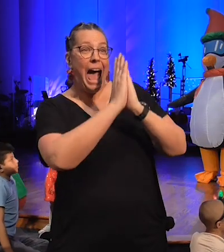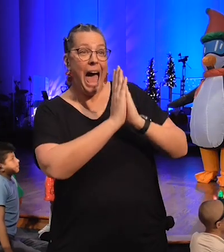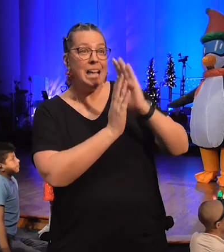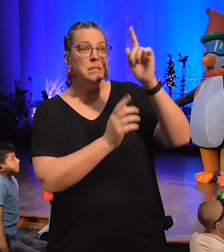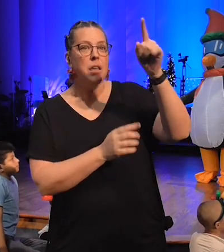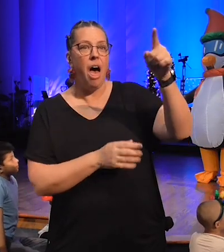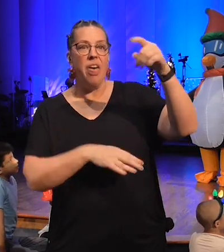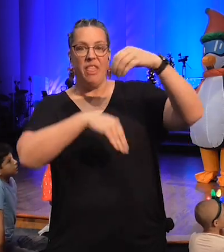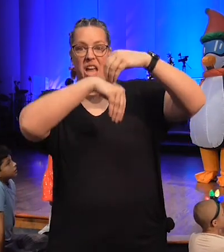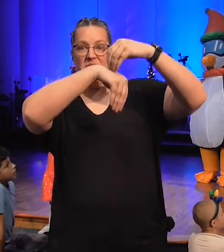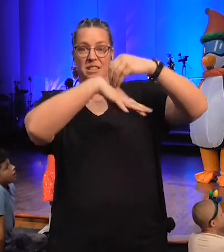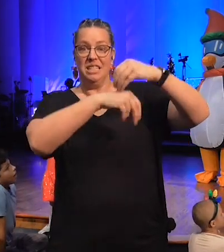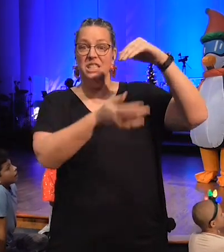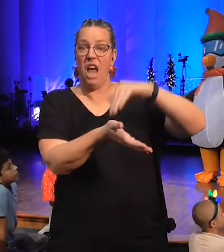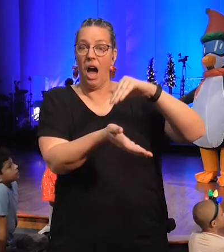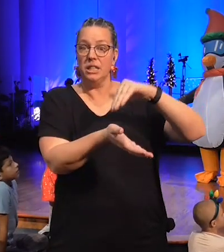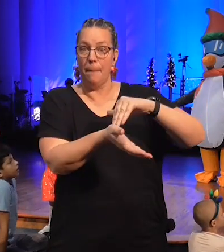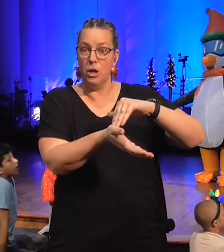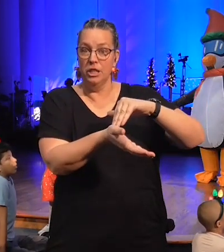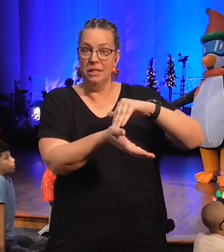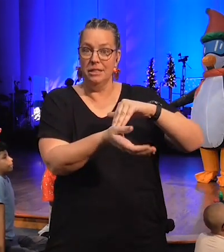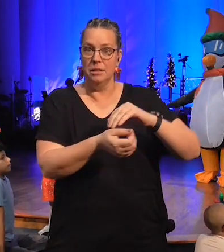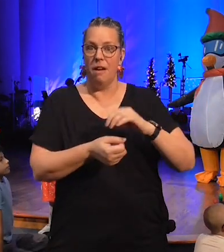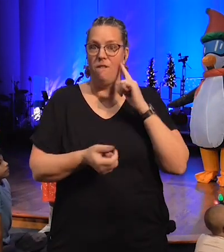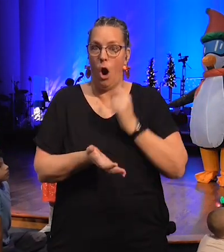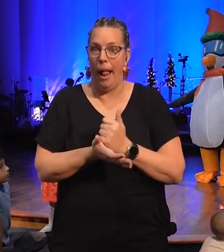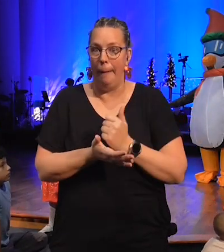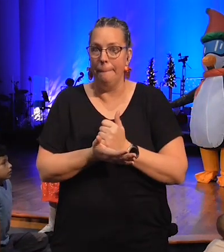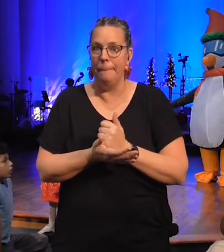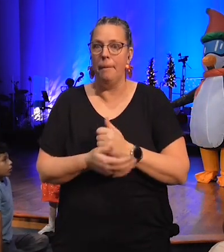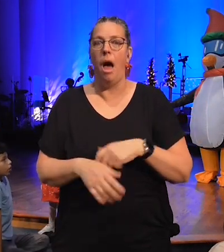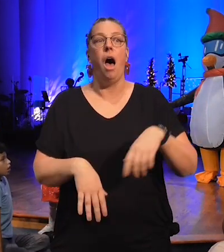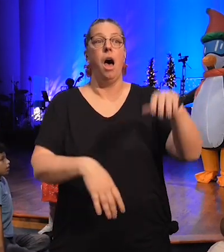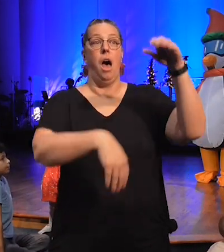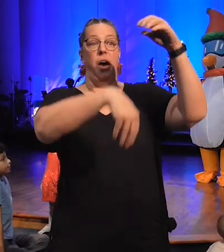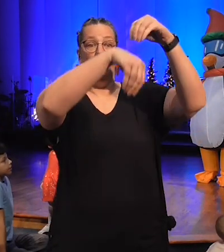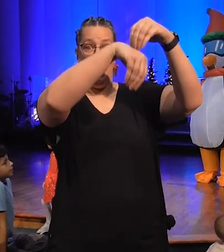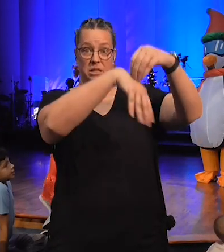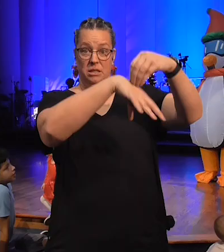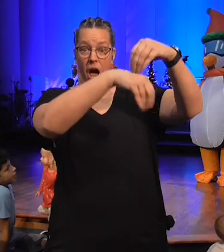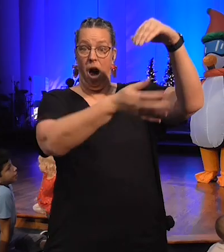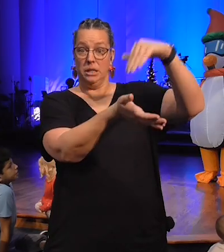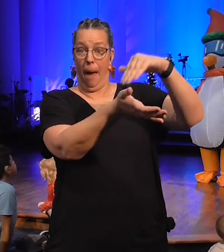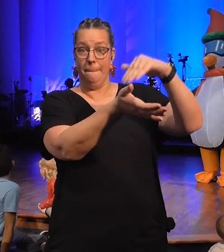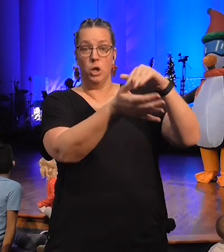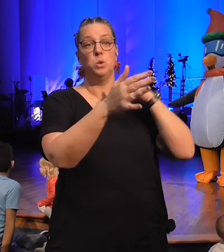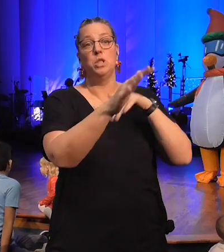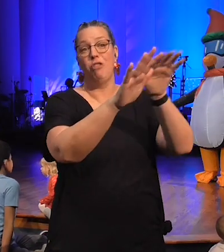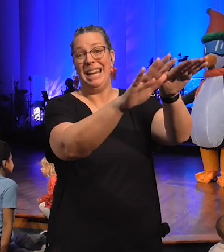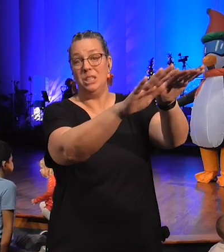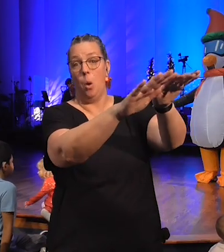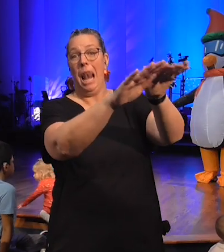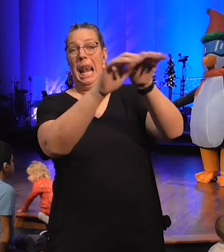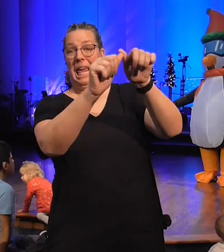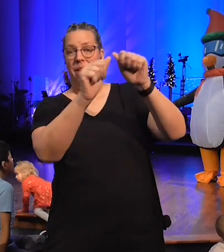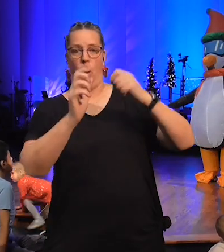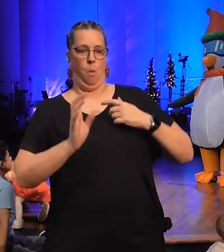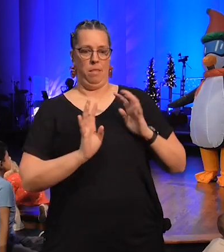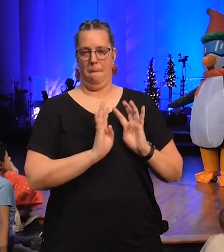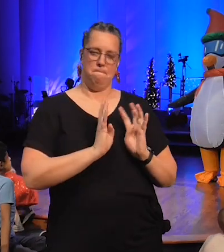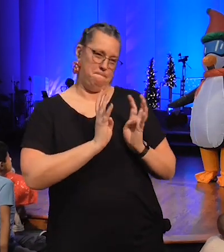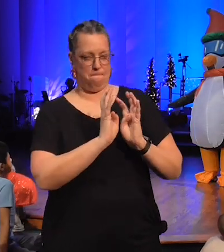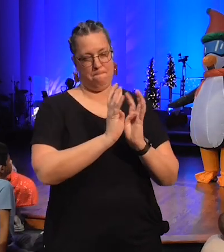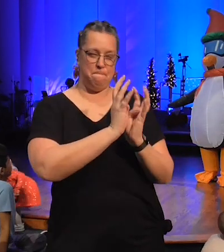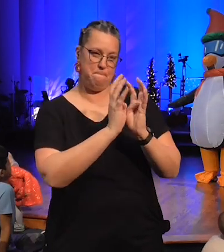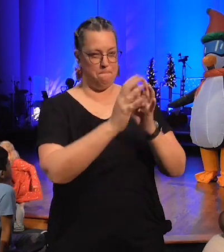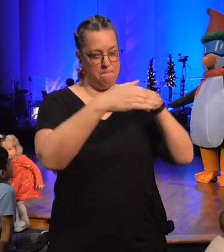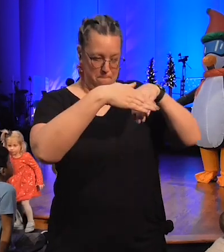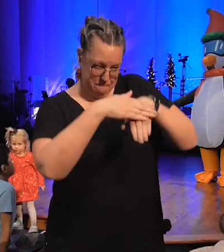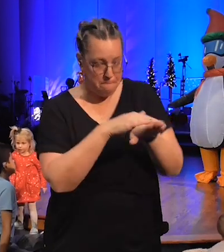poster everyone we can ask the doctopus for help the doctopus was about to leave his office when